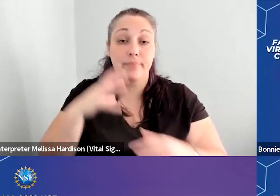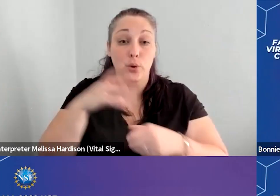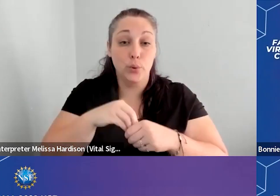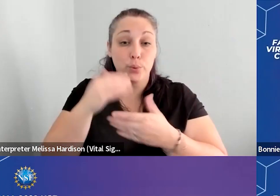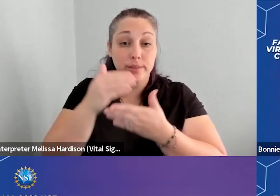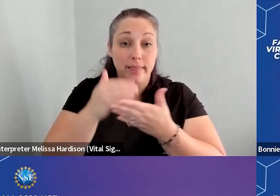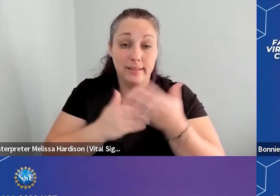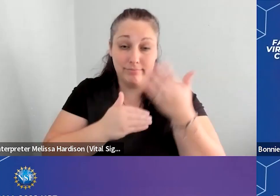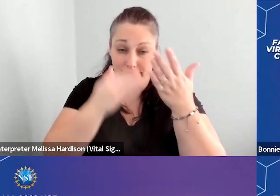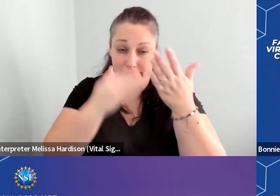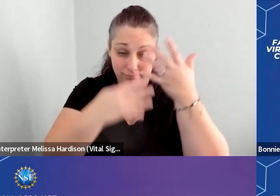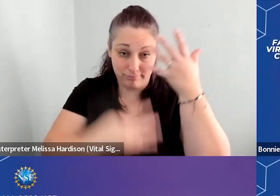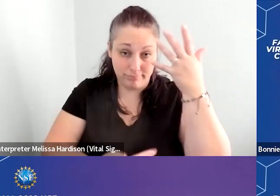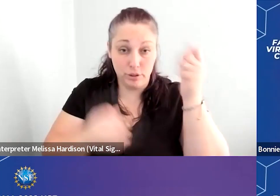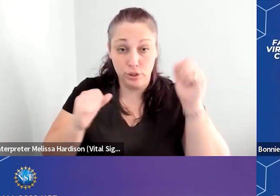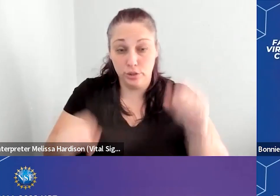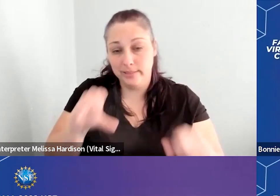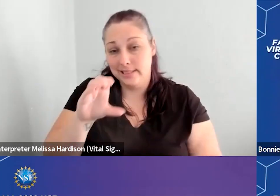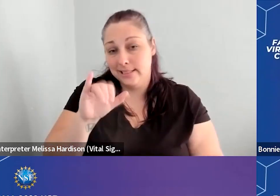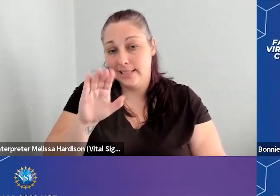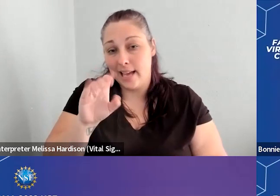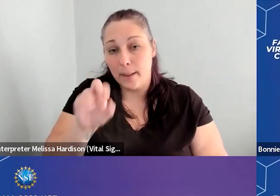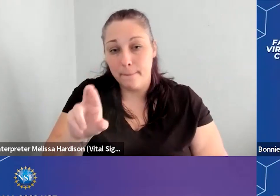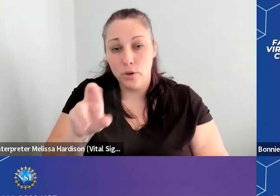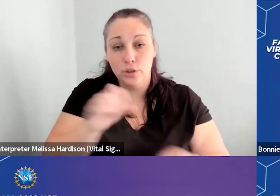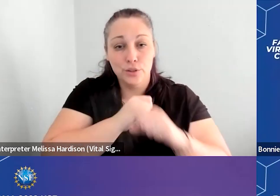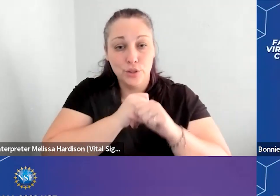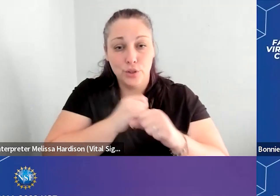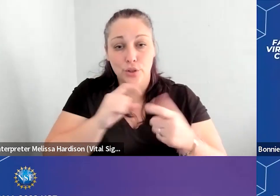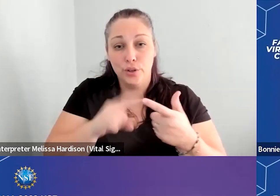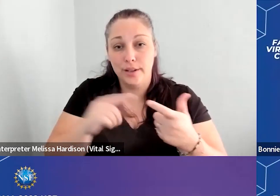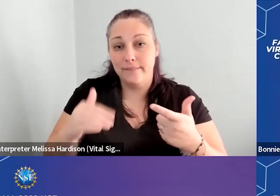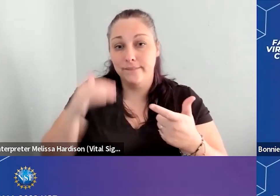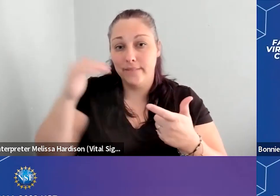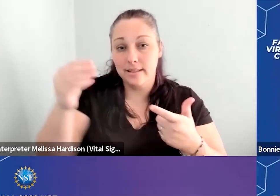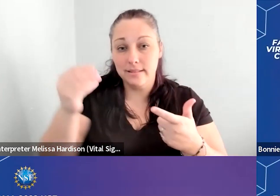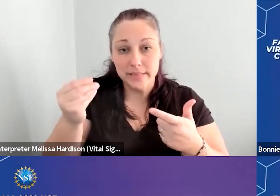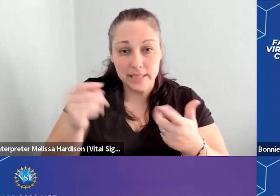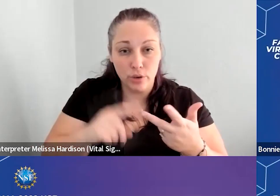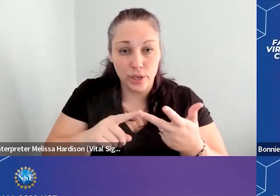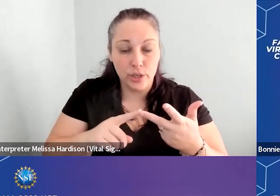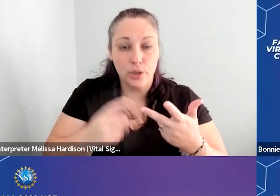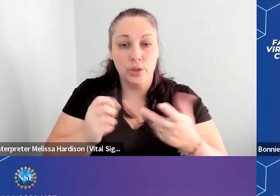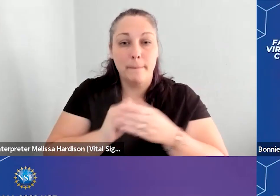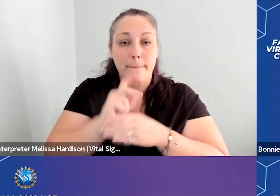So it can be cybersecurity; it can be advanced materials; it can be plant genetics,